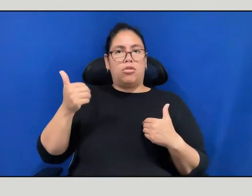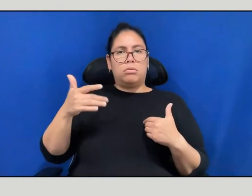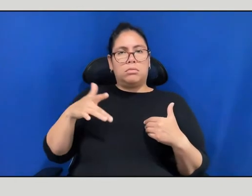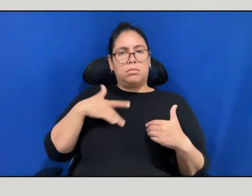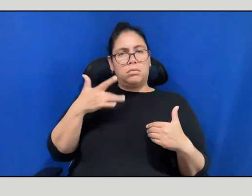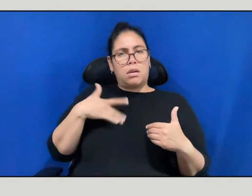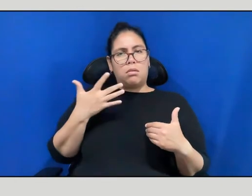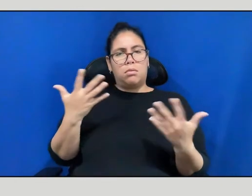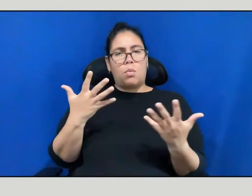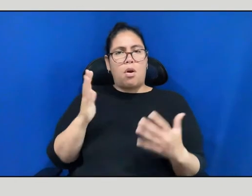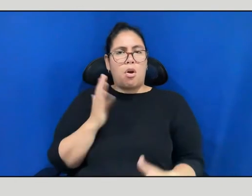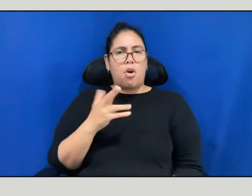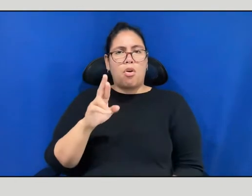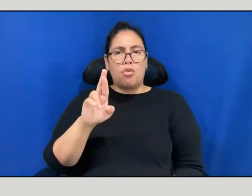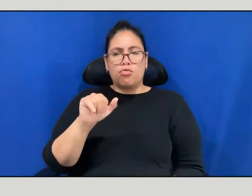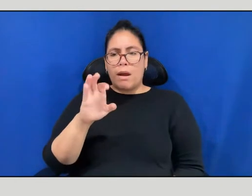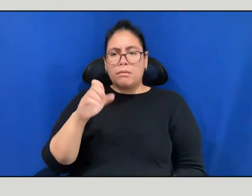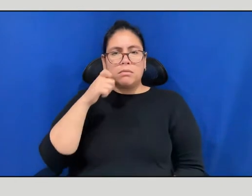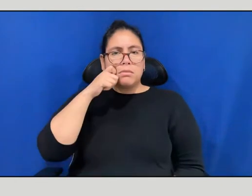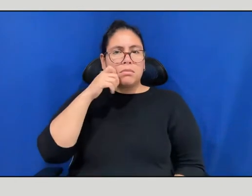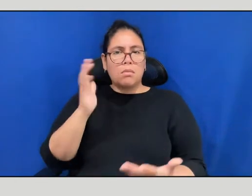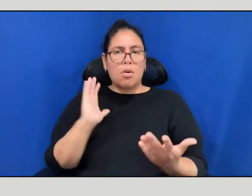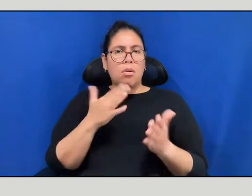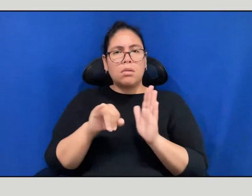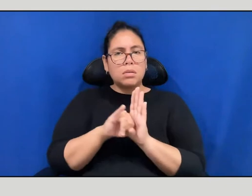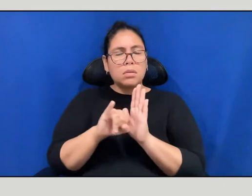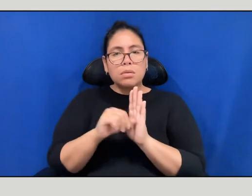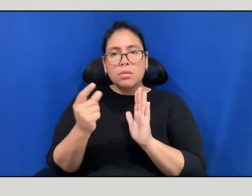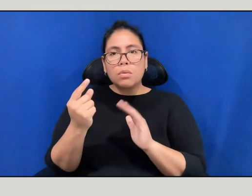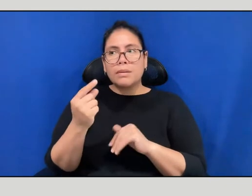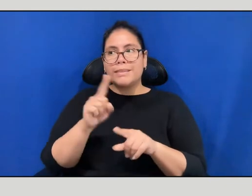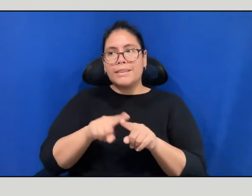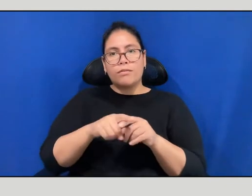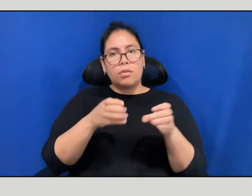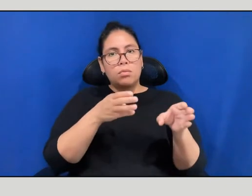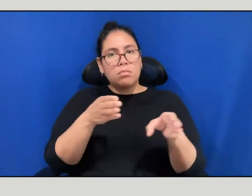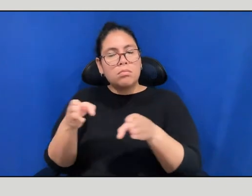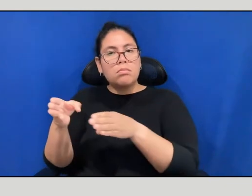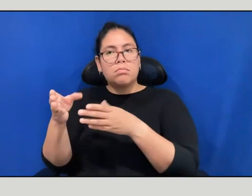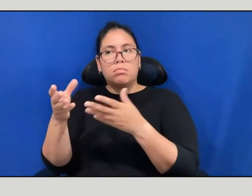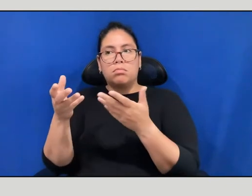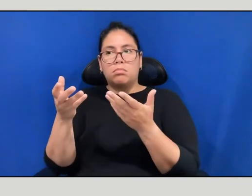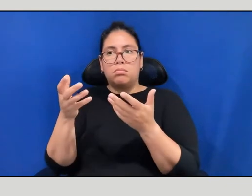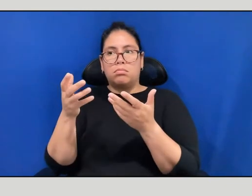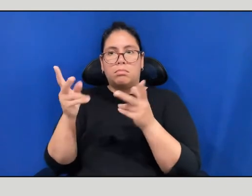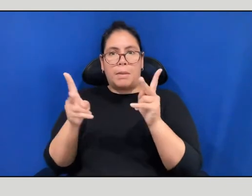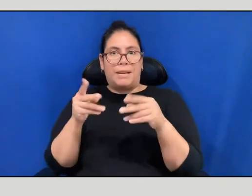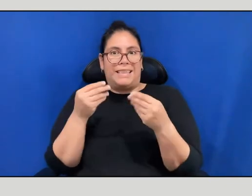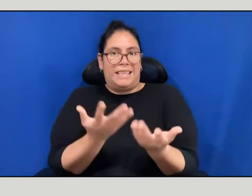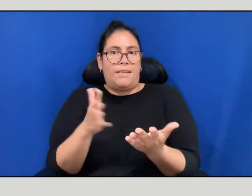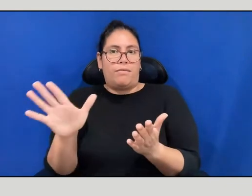and the different pathways that people inhabit given their racial background, which is something that in Puerto Rico